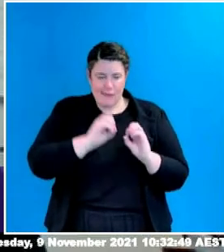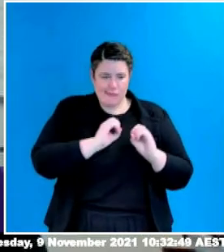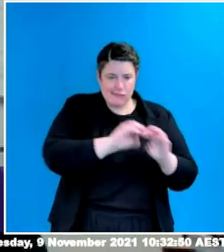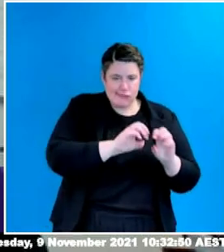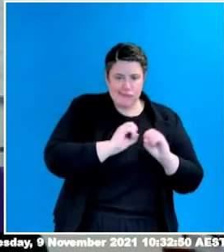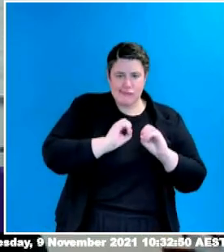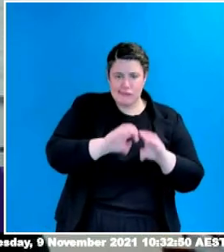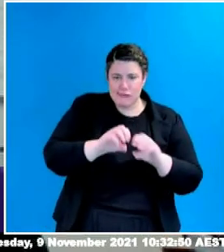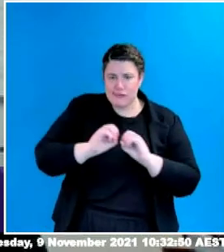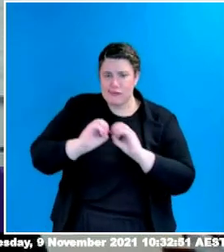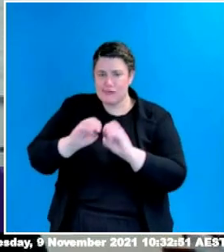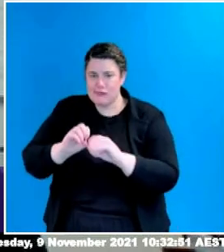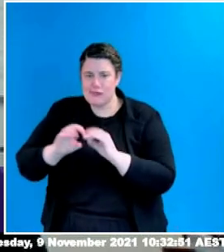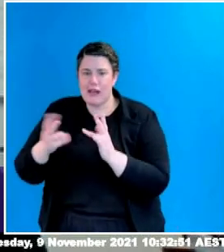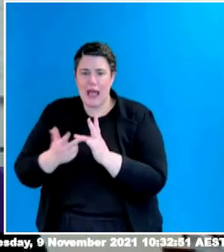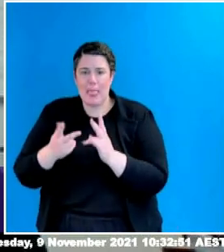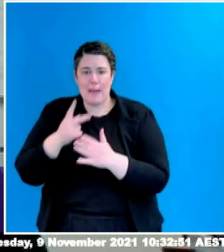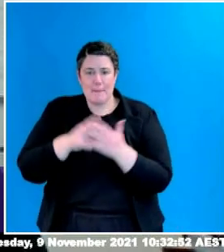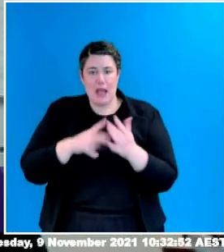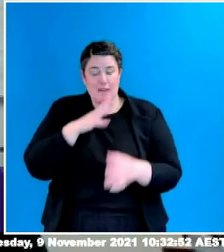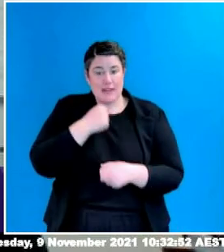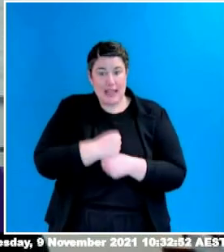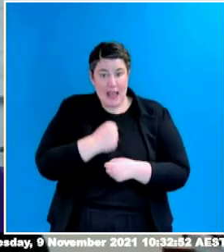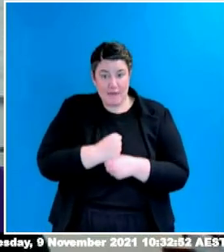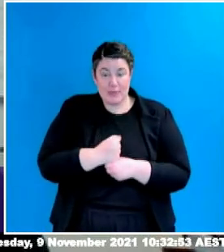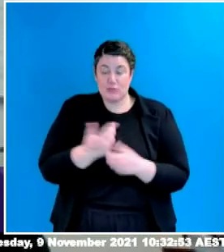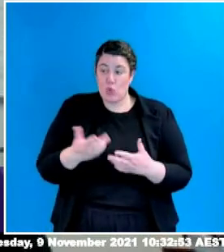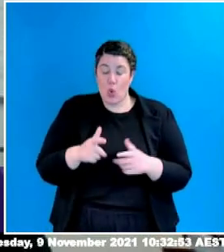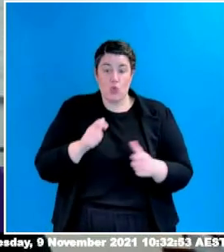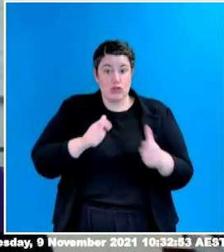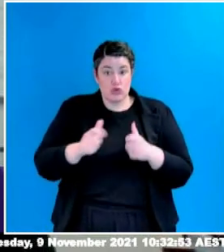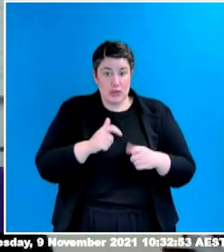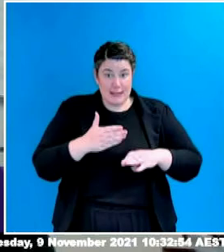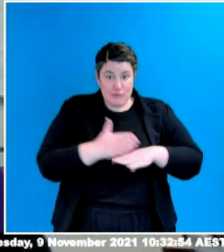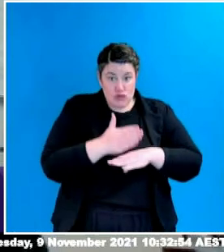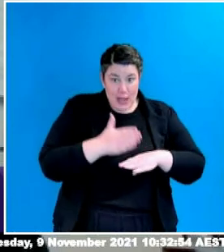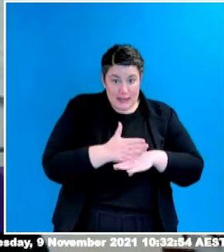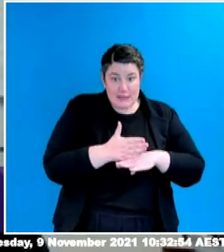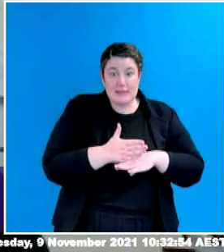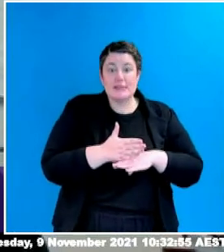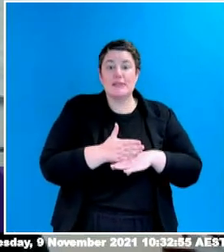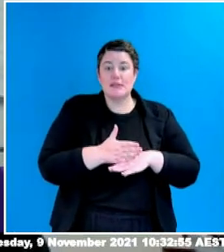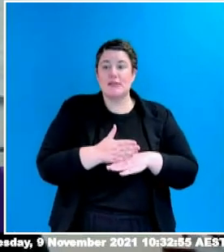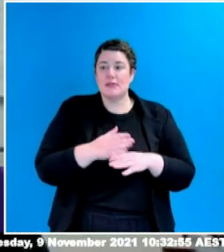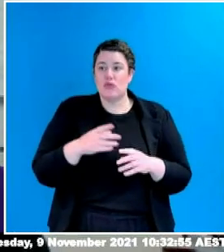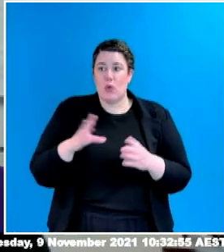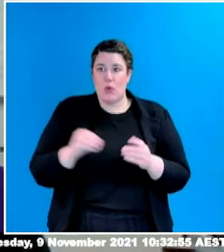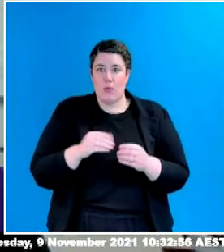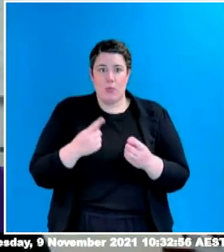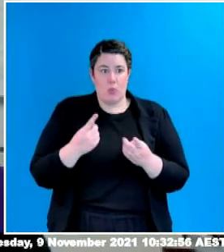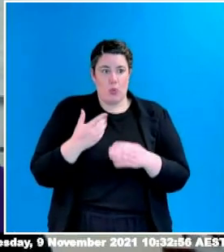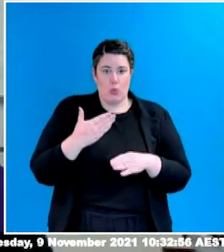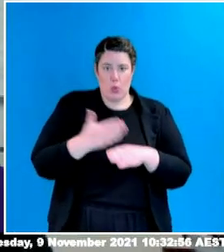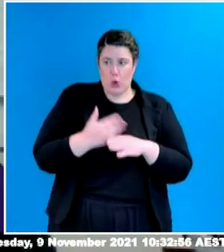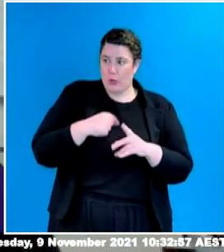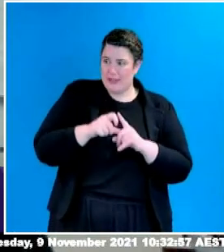Government, for example in the restrictive practice space. As a result of some work the Commission did earlier in the education area, a